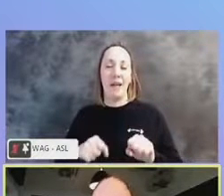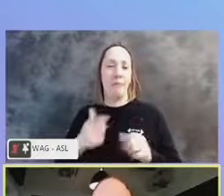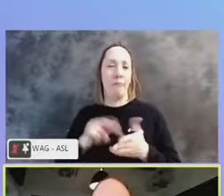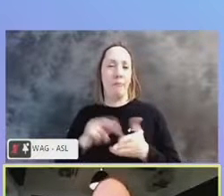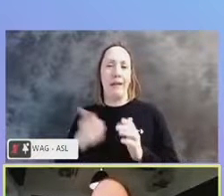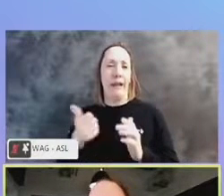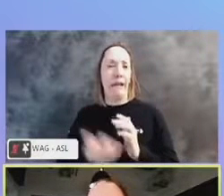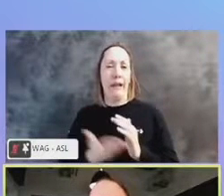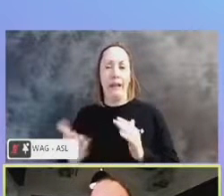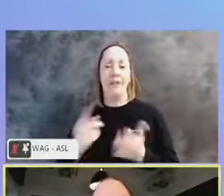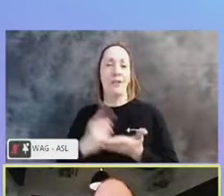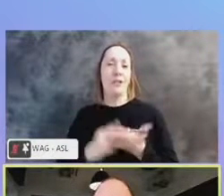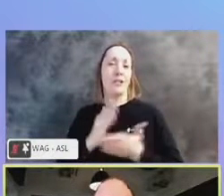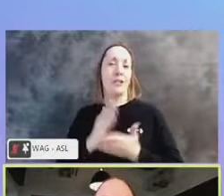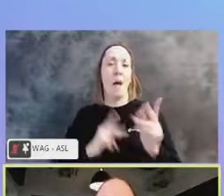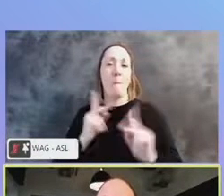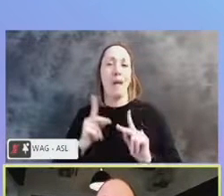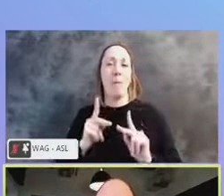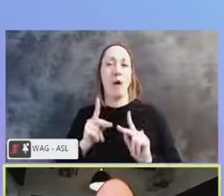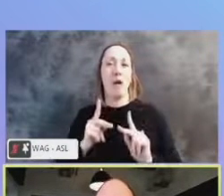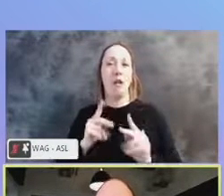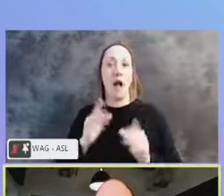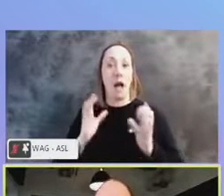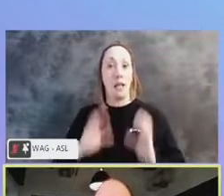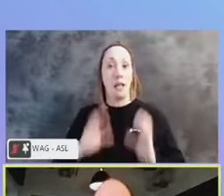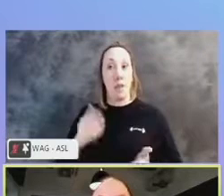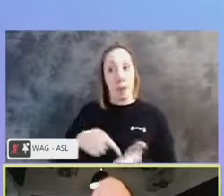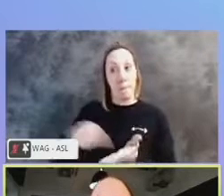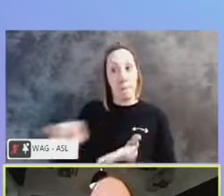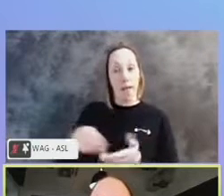that you actually convert into a client. By client I